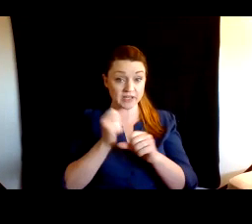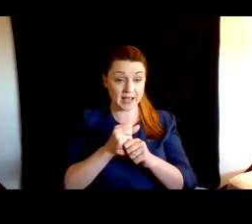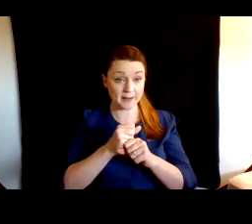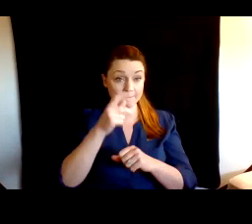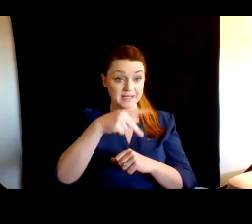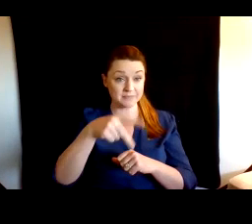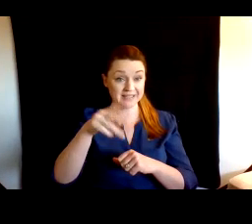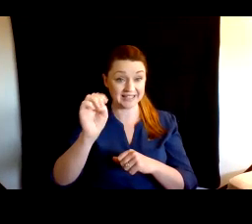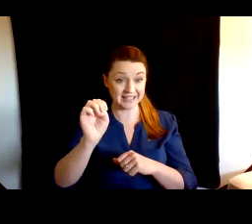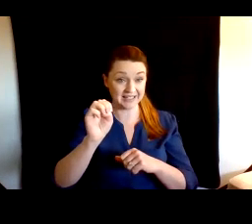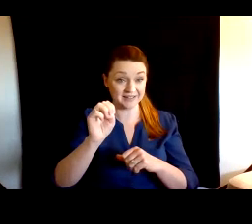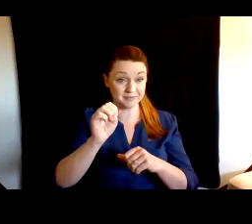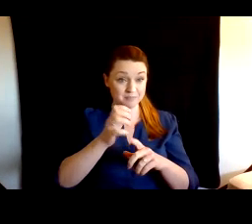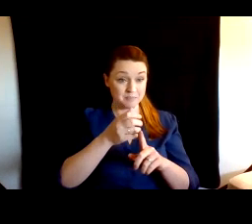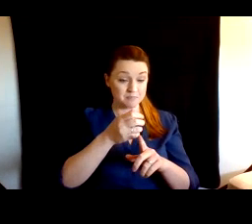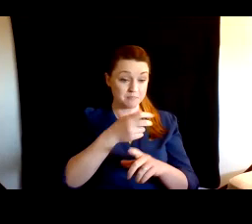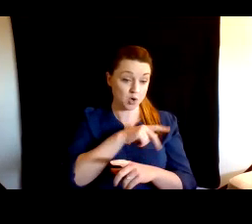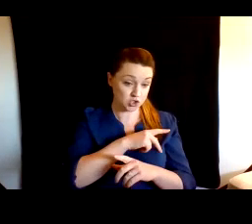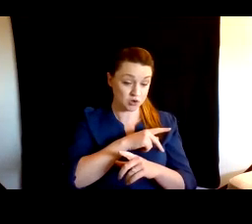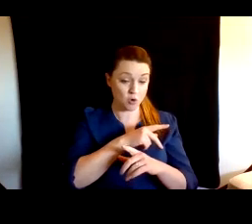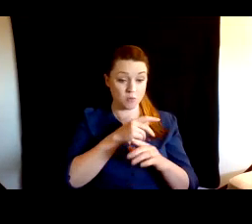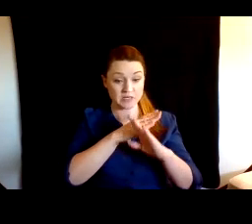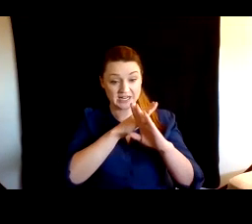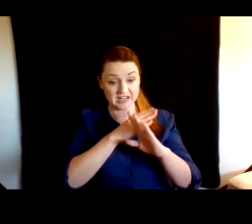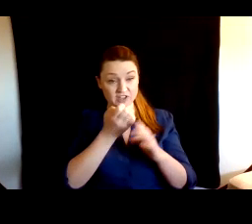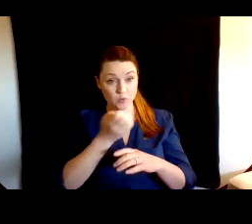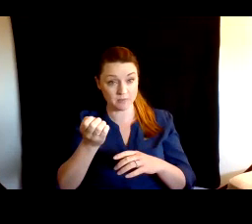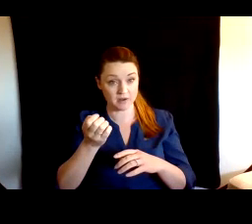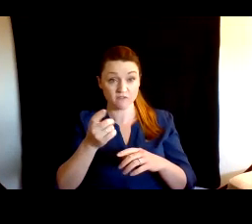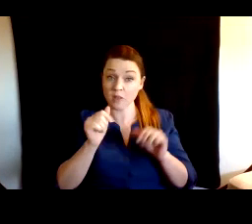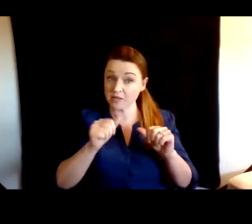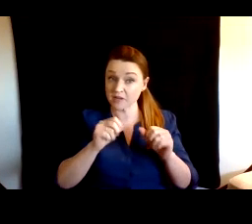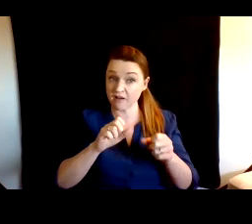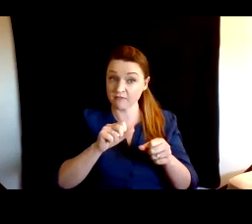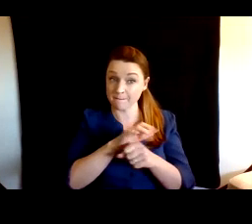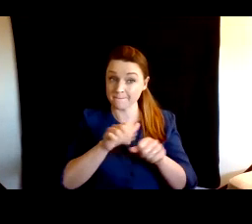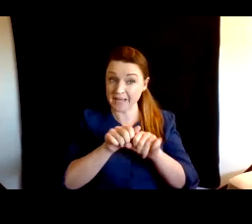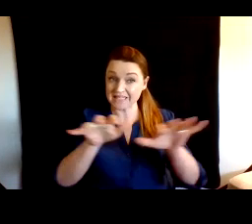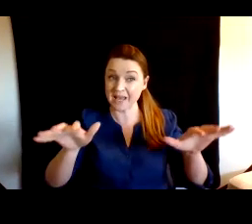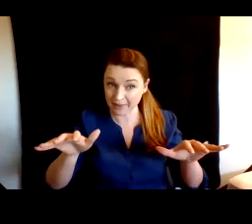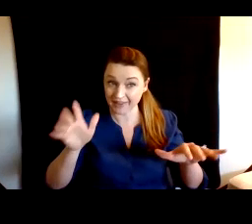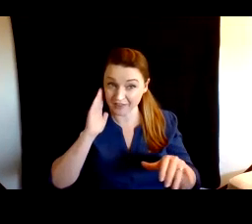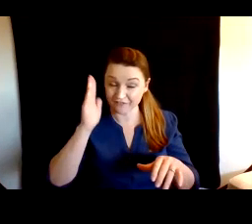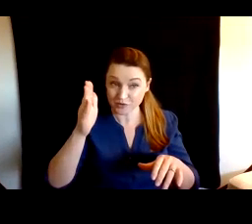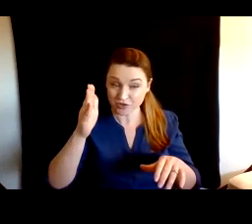or the possibility of a pandemic in the future, then it's a problem that you will ideally have enough time to solve.